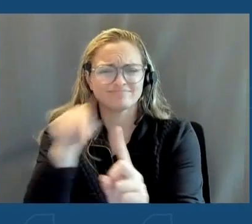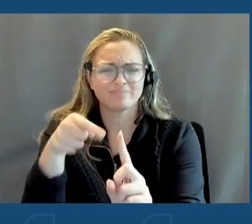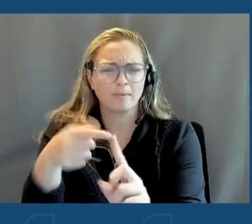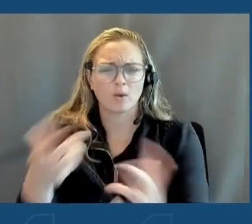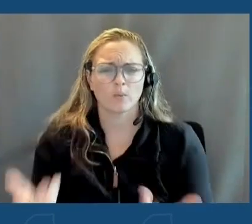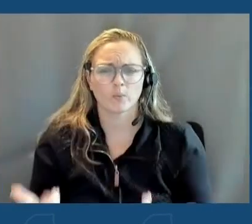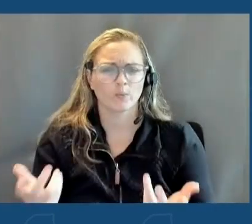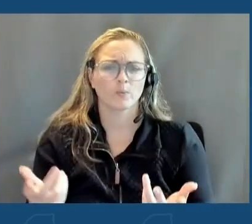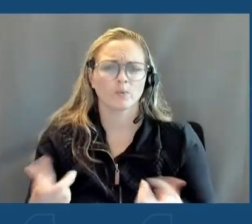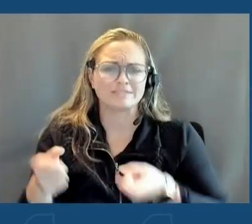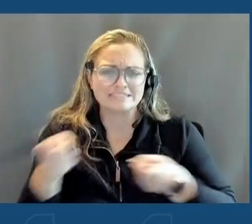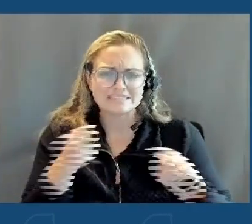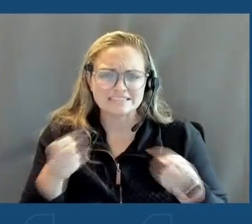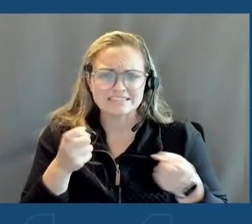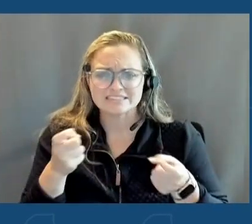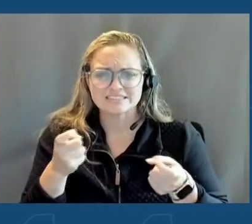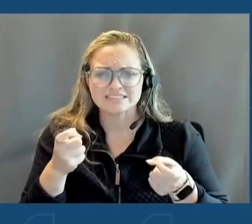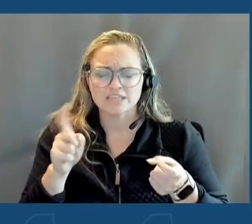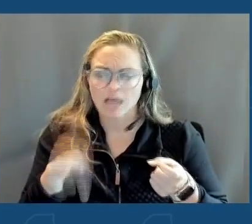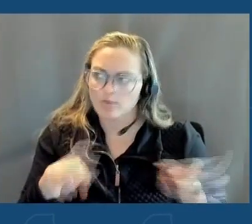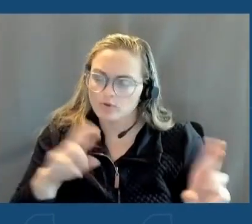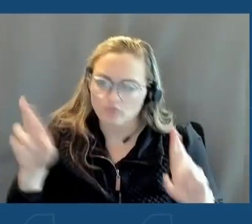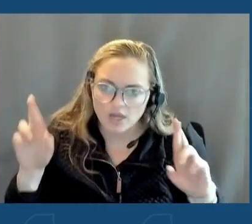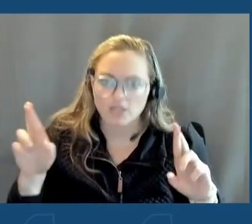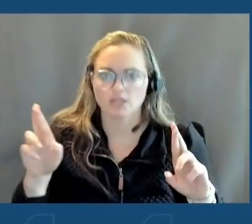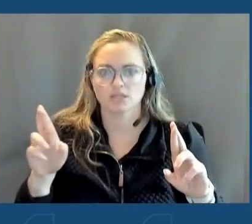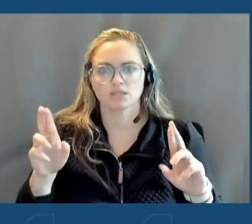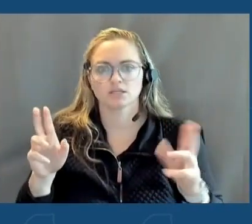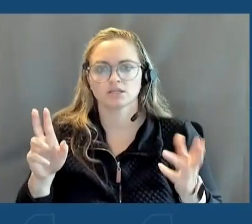AND WE ARE ALSO MAKING THEM AVAILABLE TO NURSING HOMES.